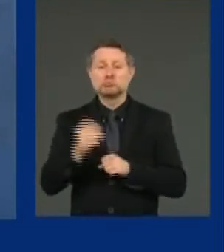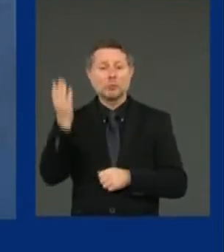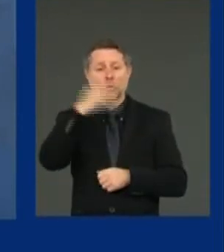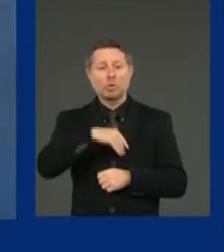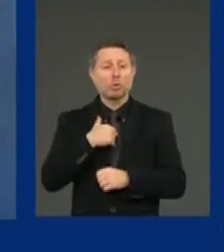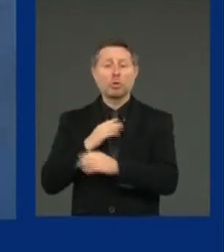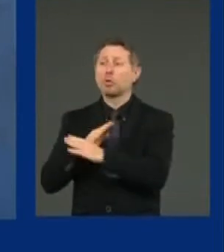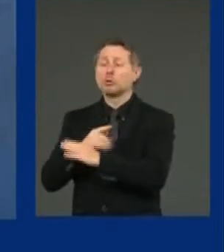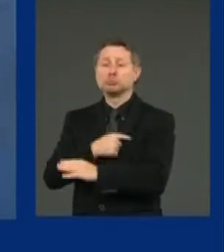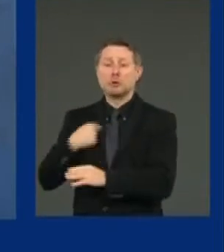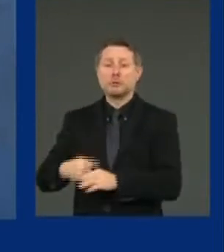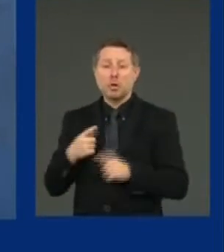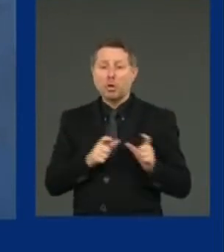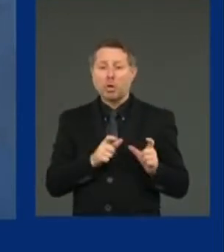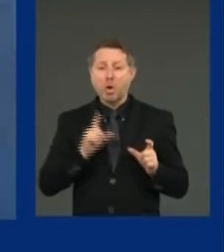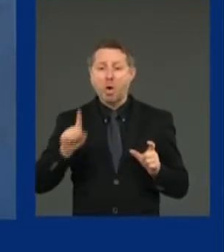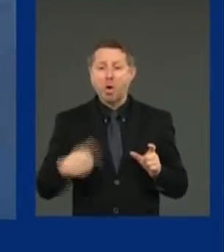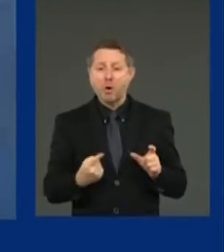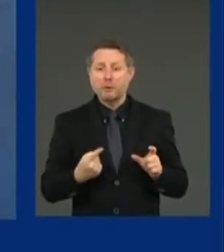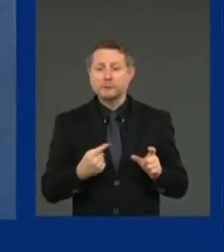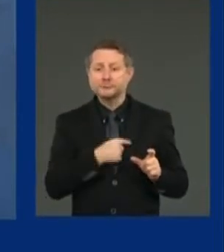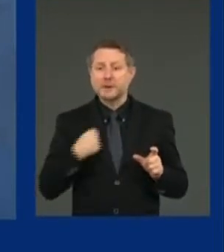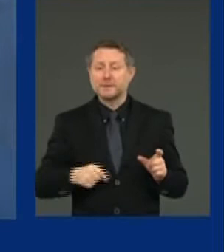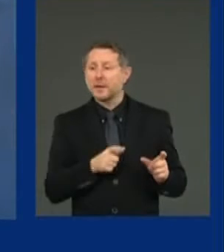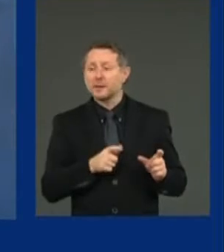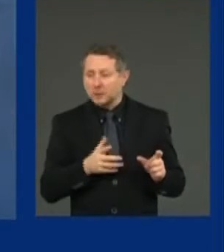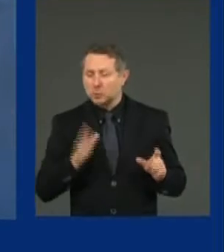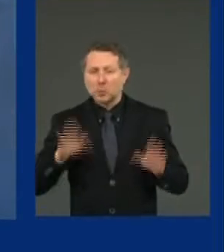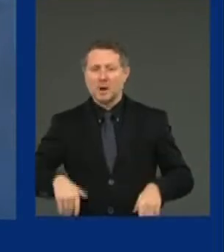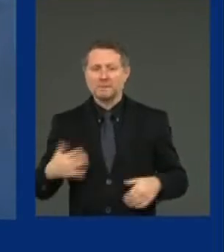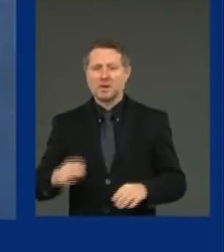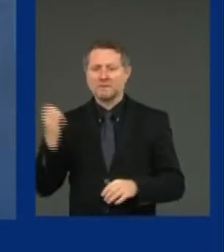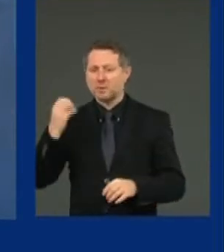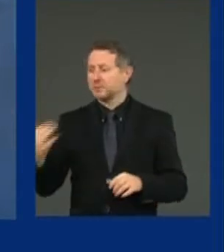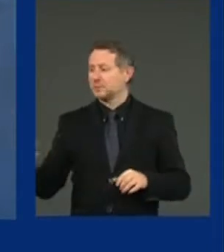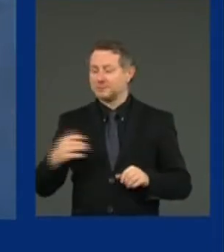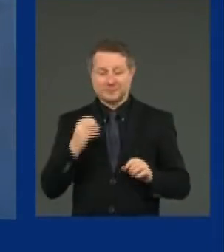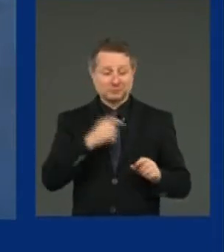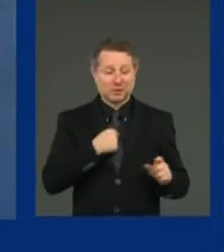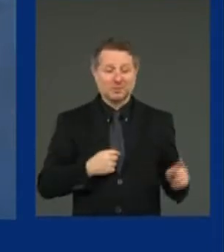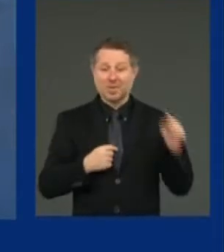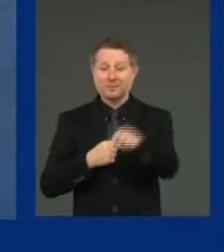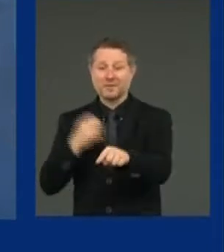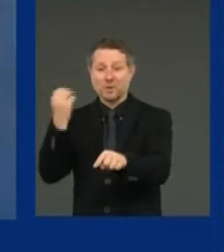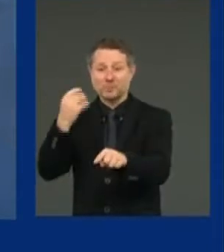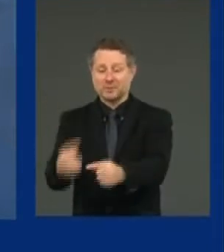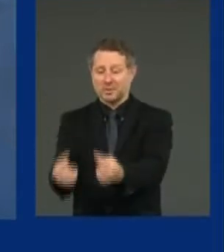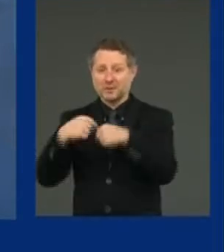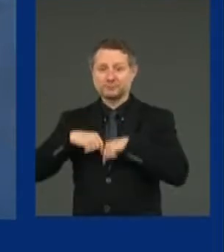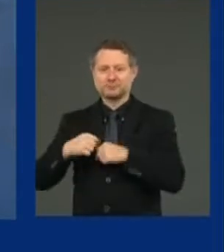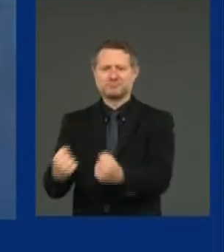AND, THAT WAS HAPPENING, AND WE DID NOT KNOW CLOSE CHINA WAS ALREADY GONE BY TIME WE CLOSED CHINA.